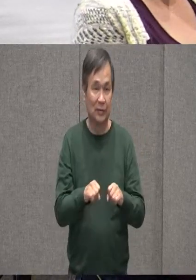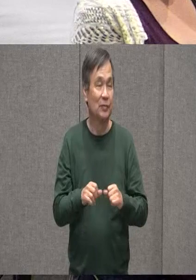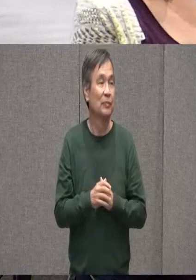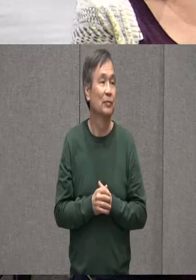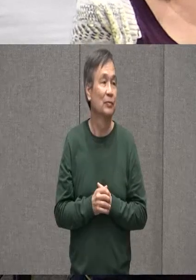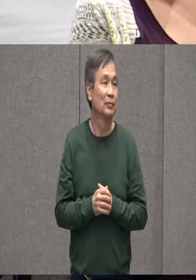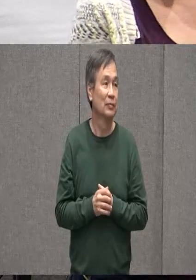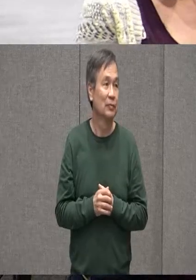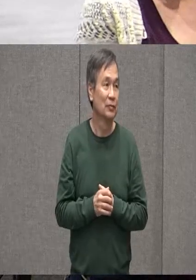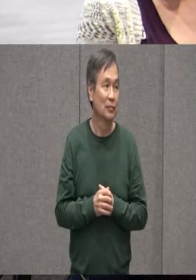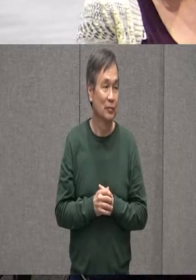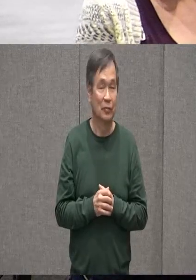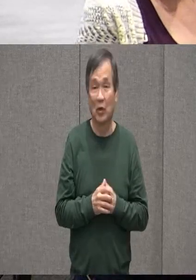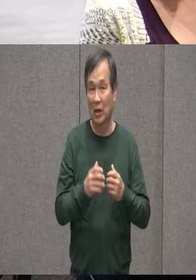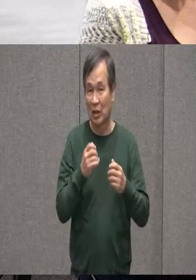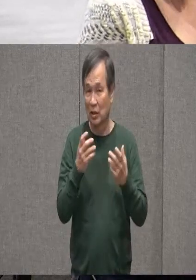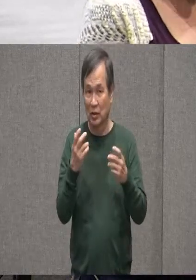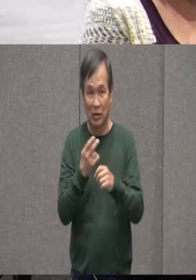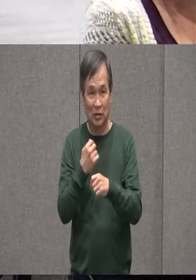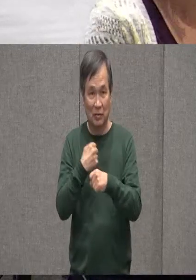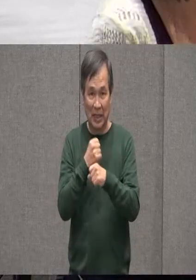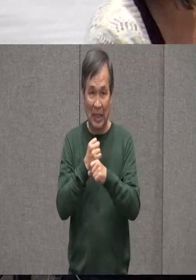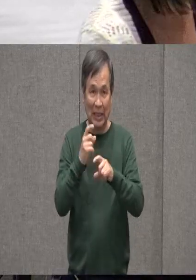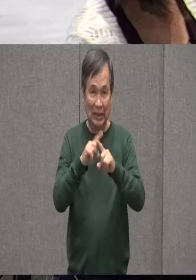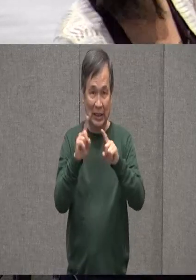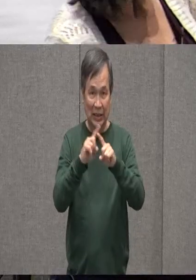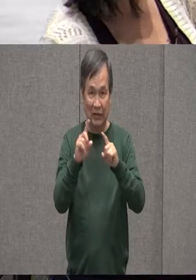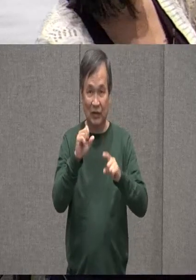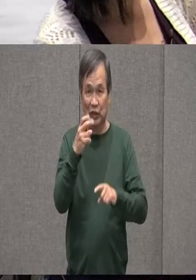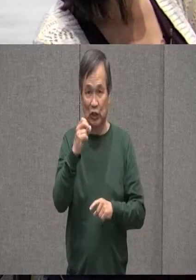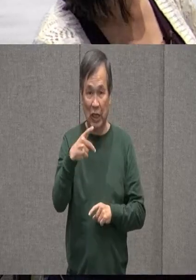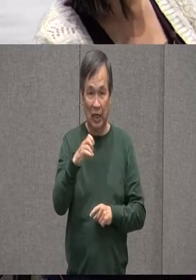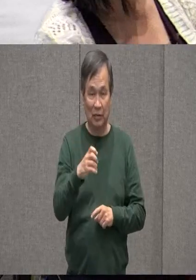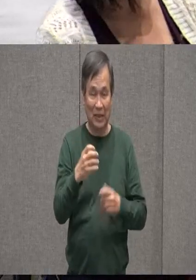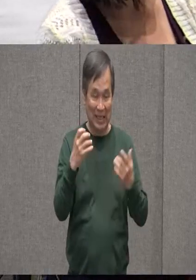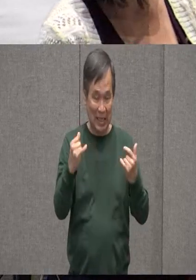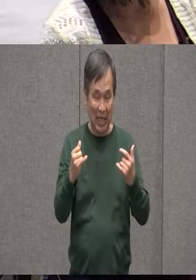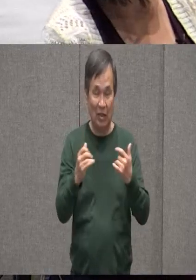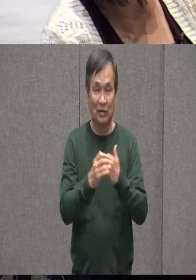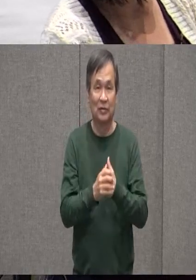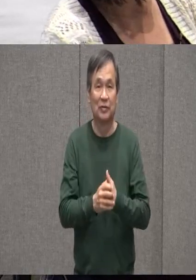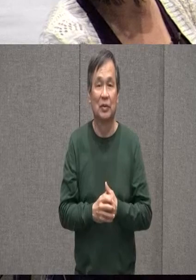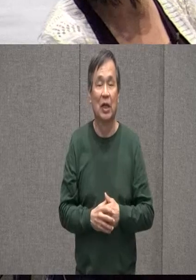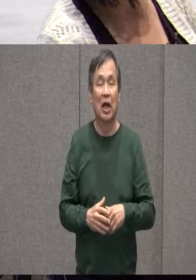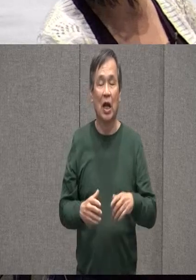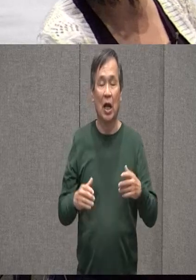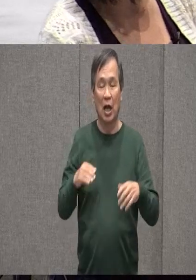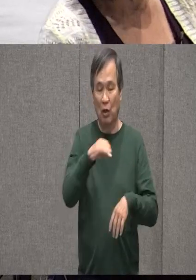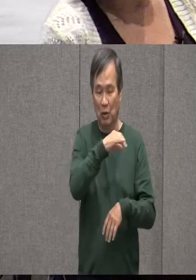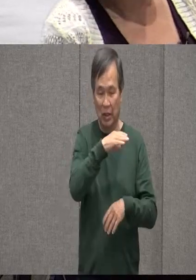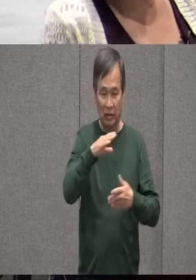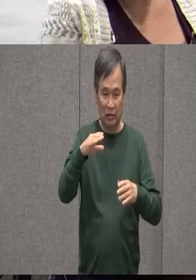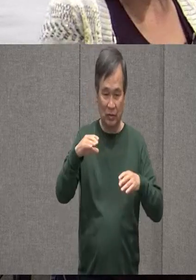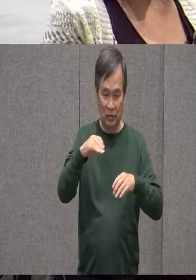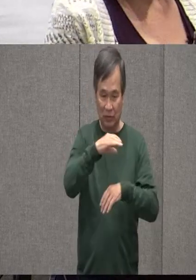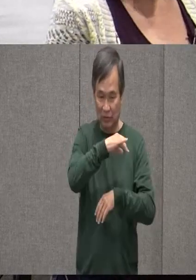We could just make all sorts of shapes all day but I digress. Next, I want to fold my square into fourths